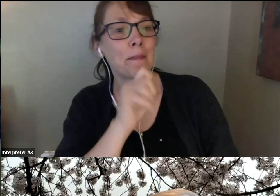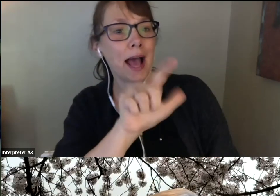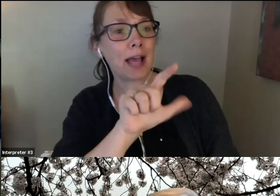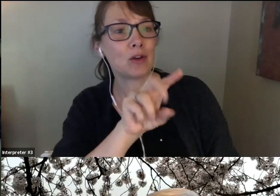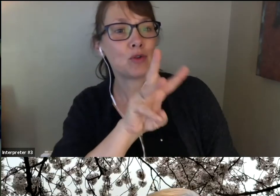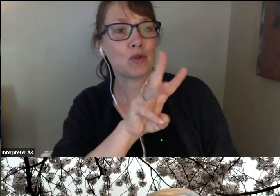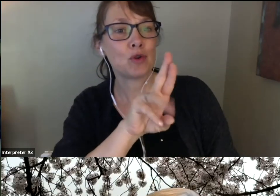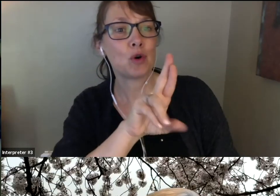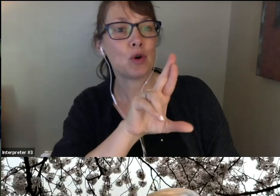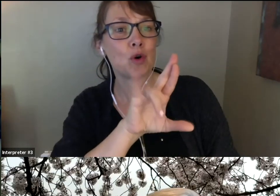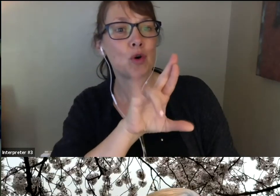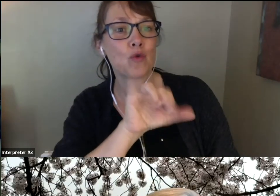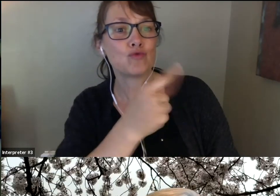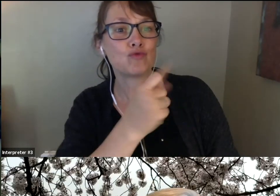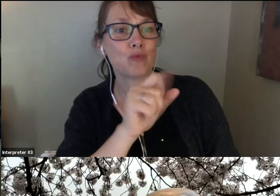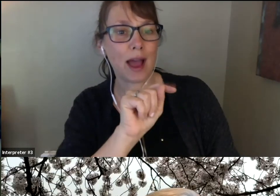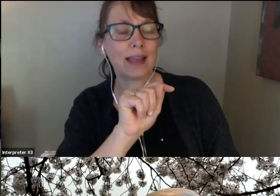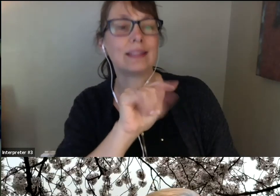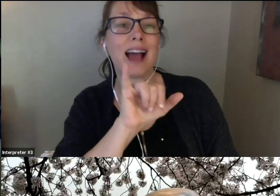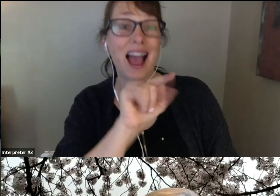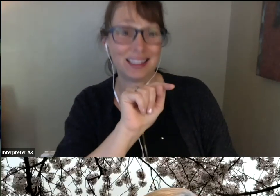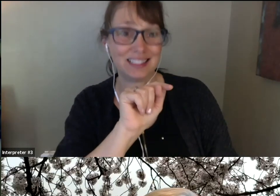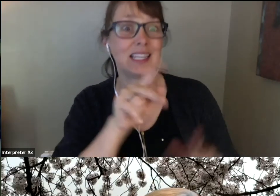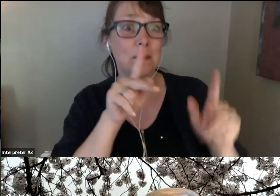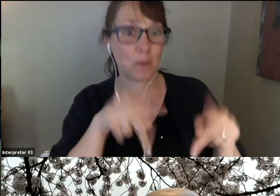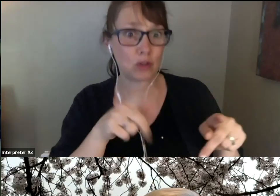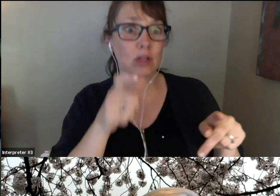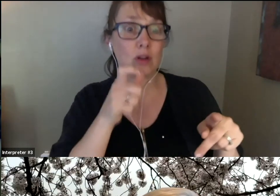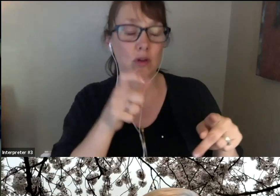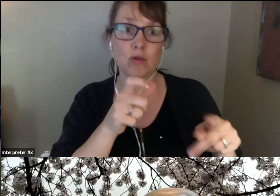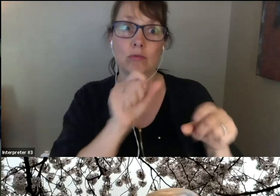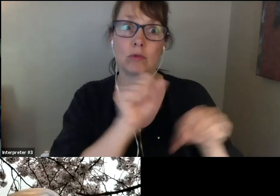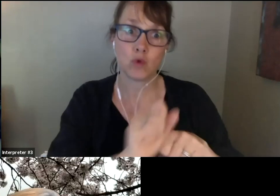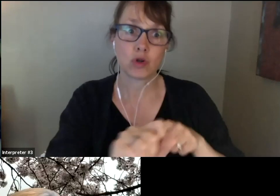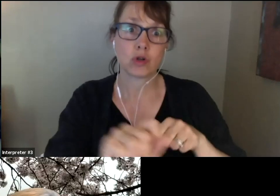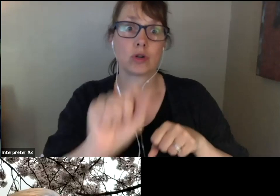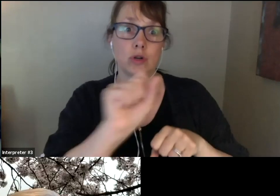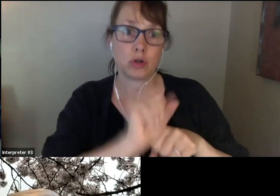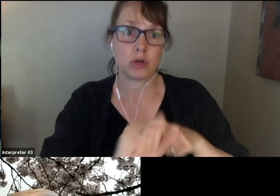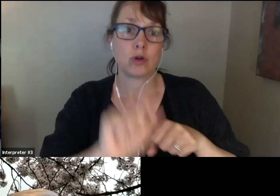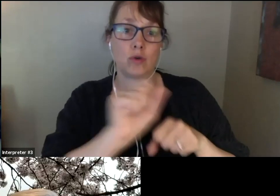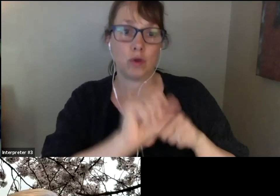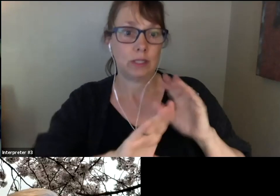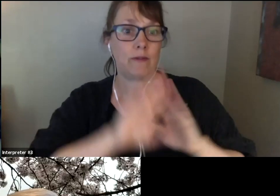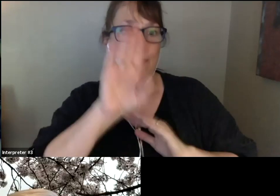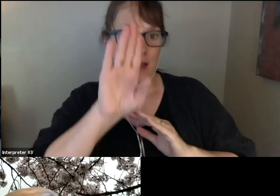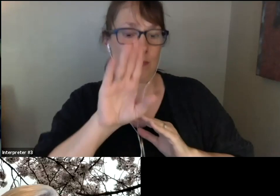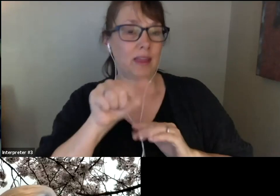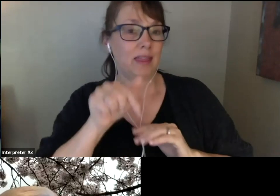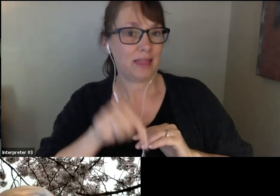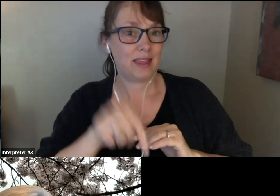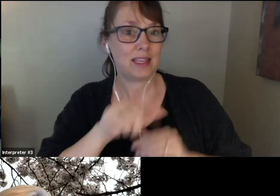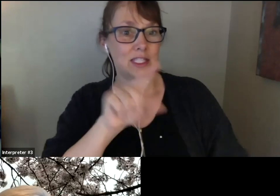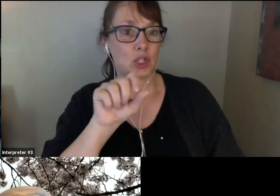IT person who really did the lion’s share of putting together this Zoom webinar. I thank